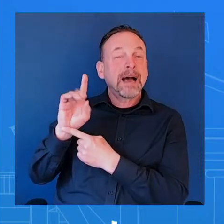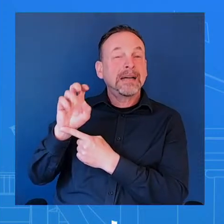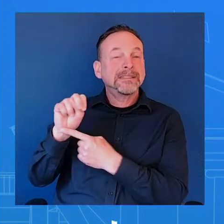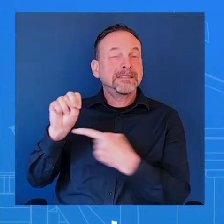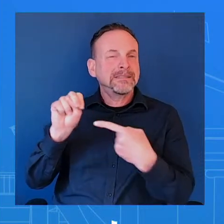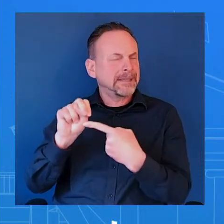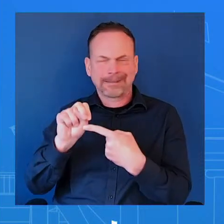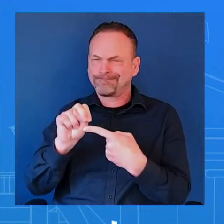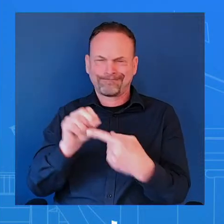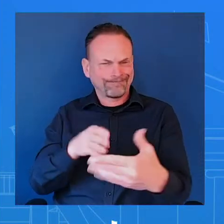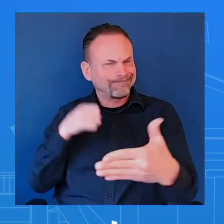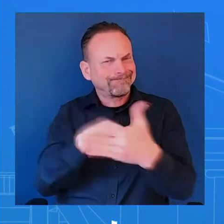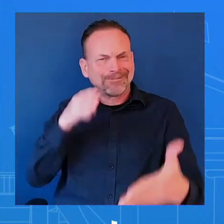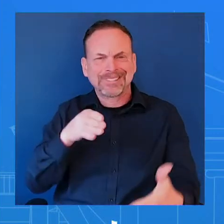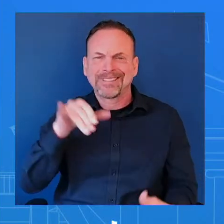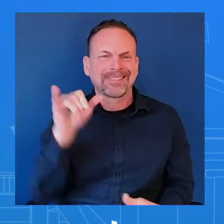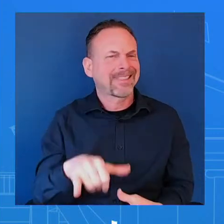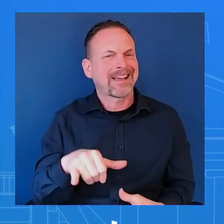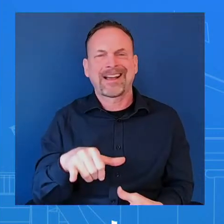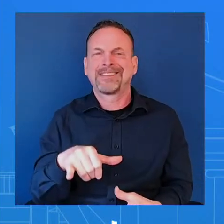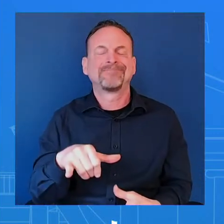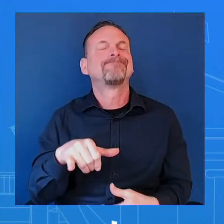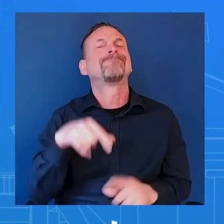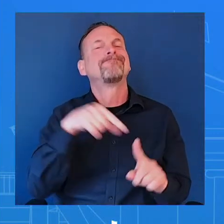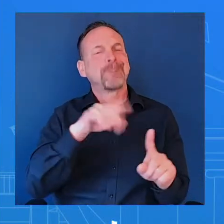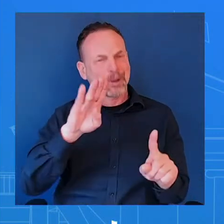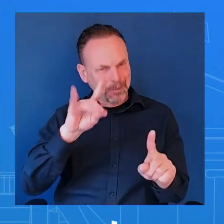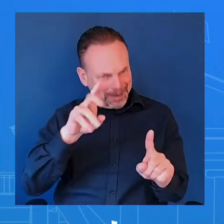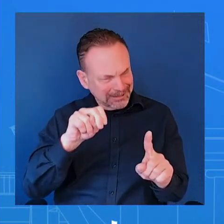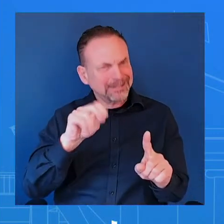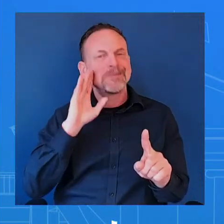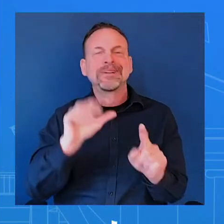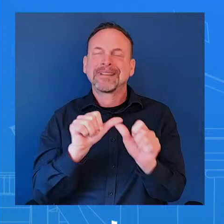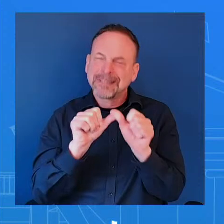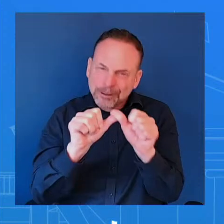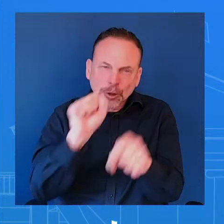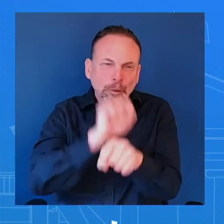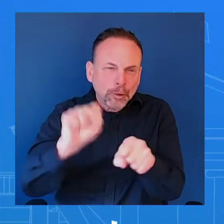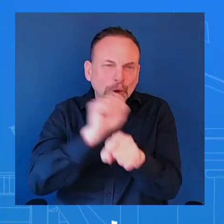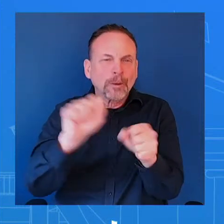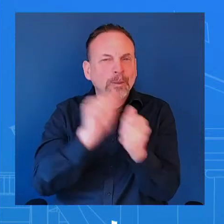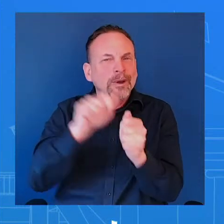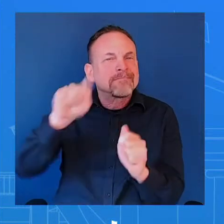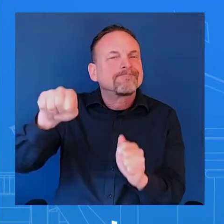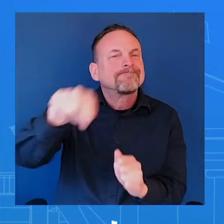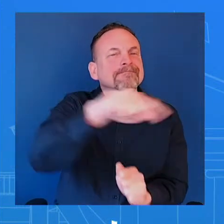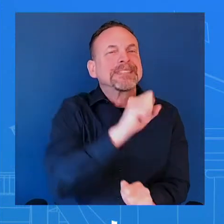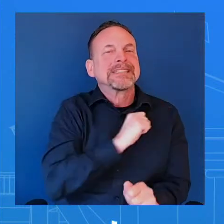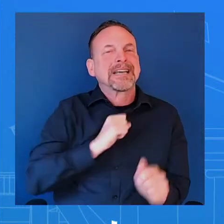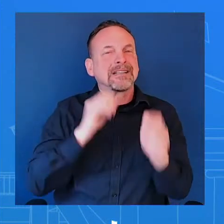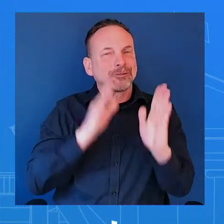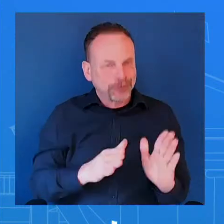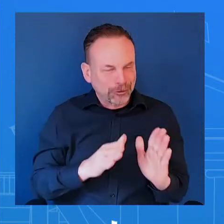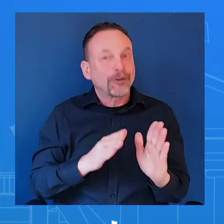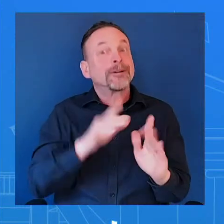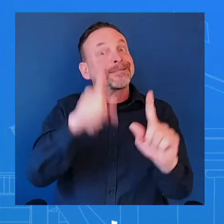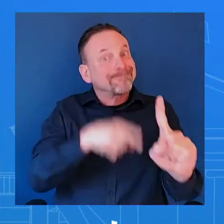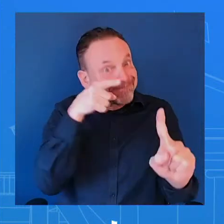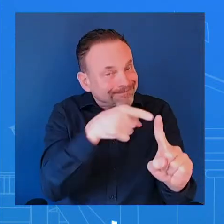to deliver results for the American people. With that -- all right. Good to see you. The Press: Hi. Ms. Jean-Pierre: Good to see you.